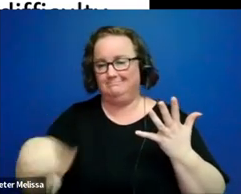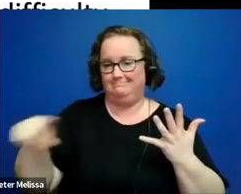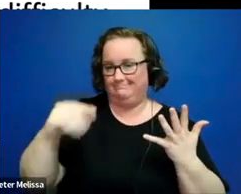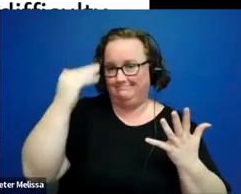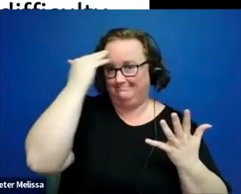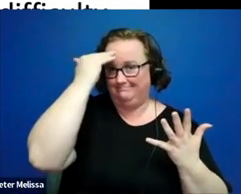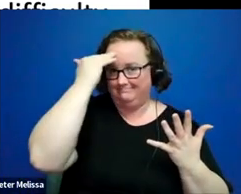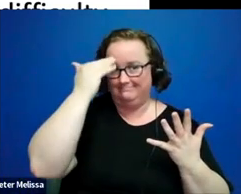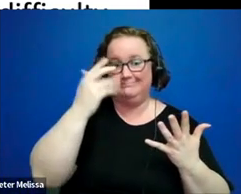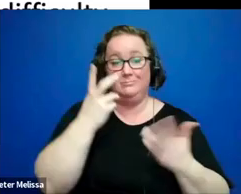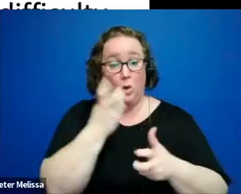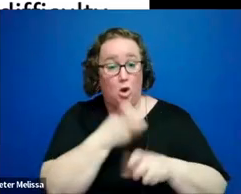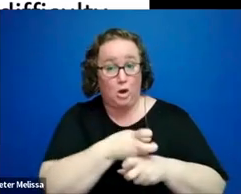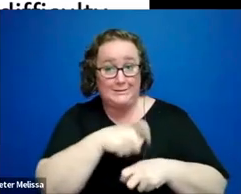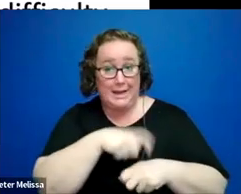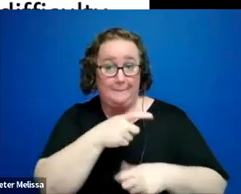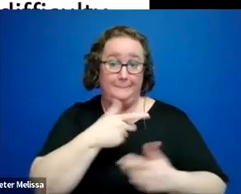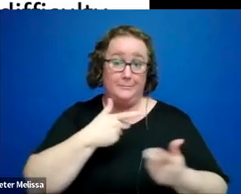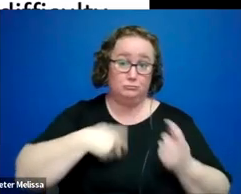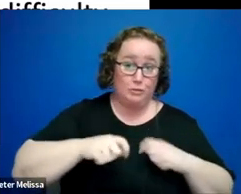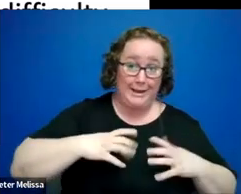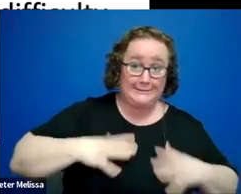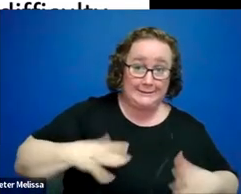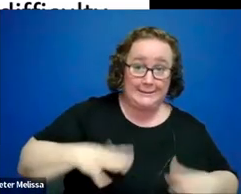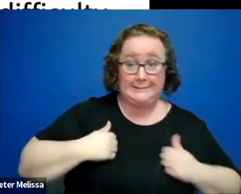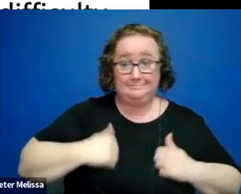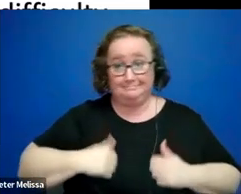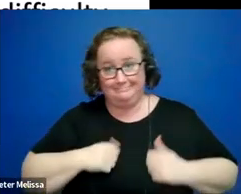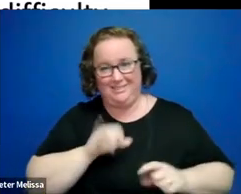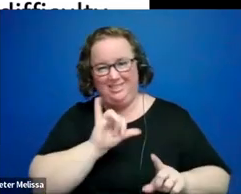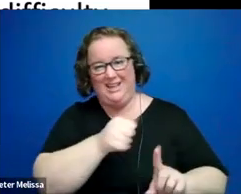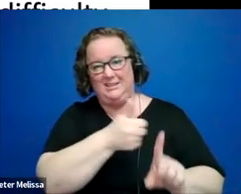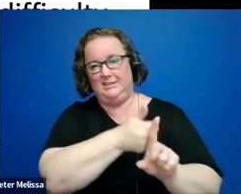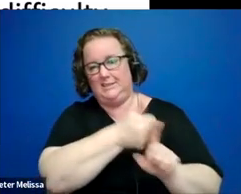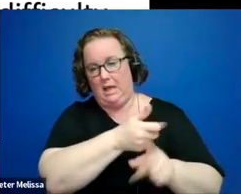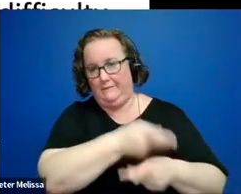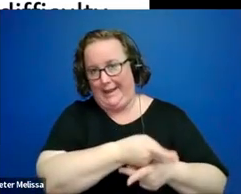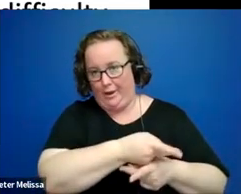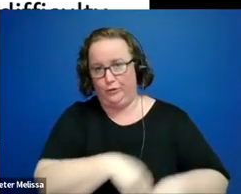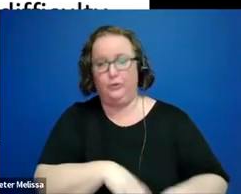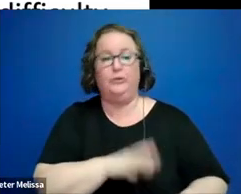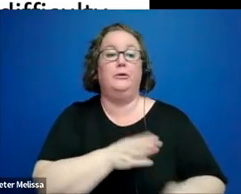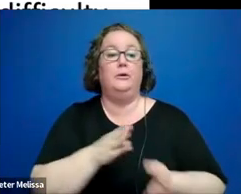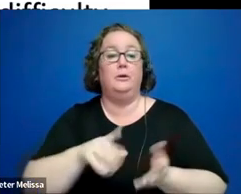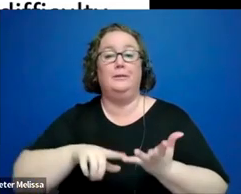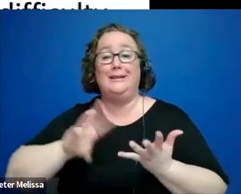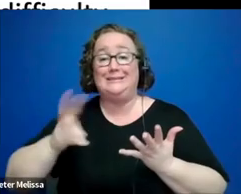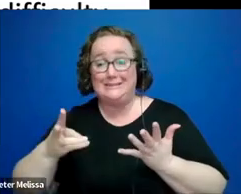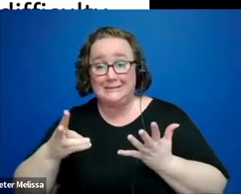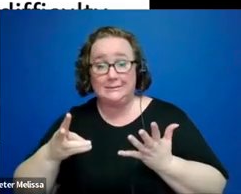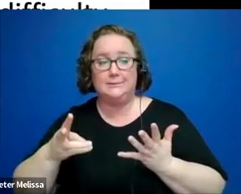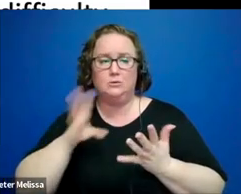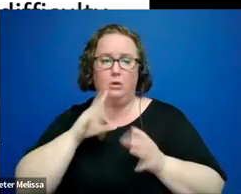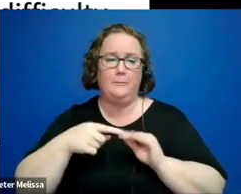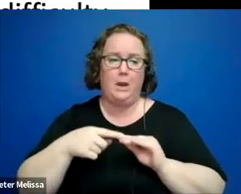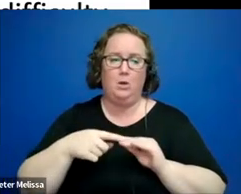you have difficulty dressing or bathing, which is self-care, and then difficulty doing errands alone,